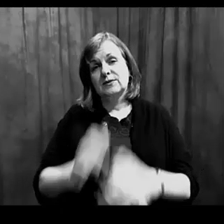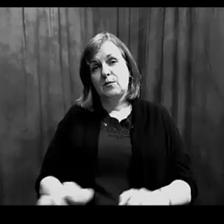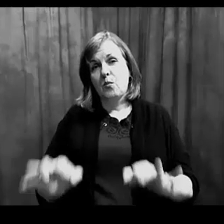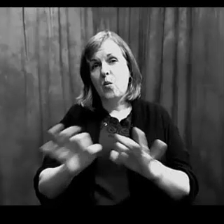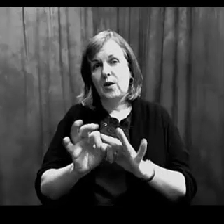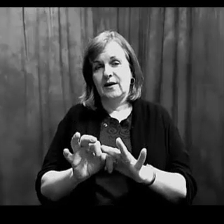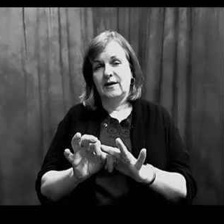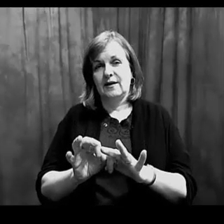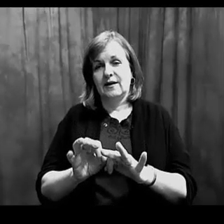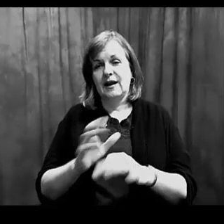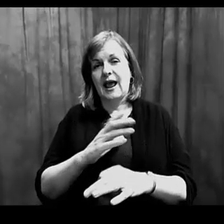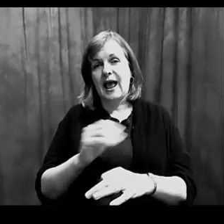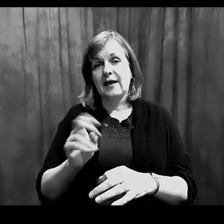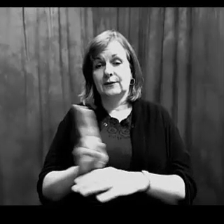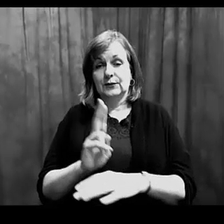and how by using